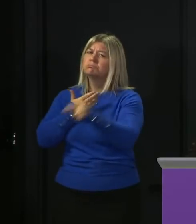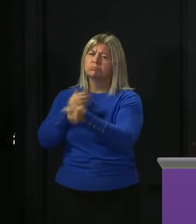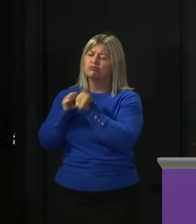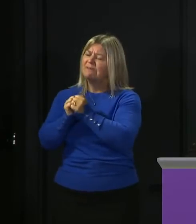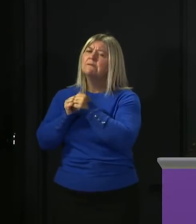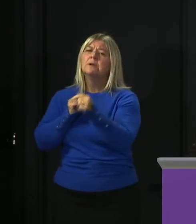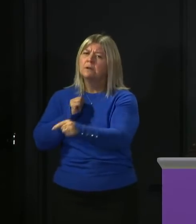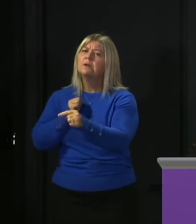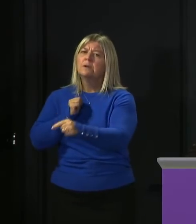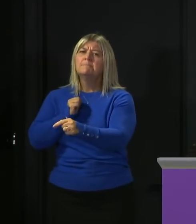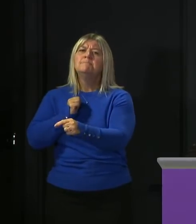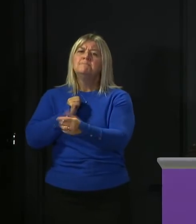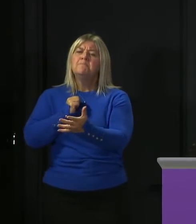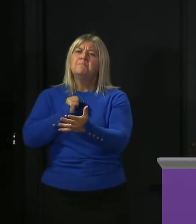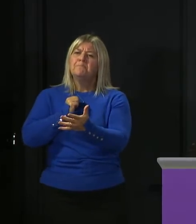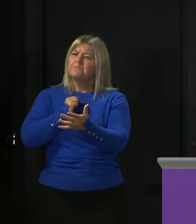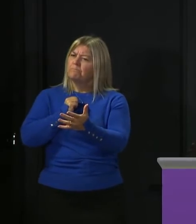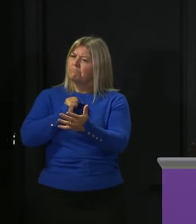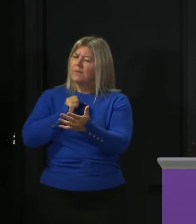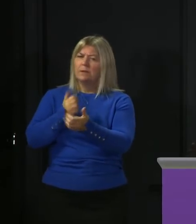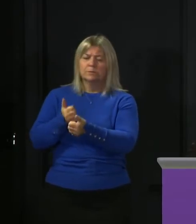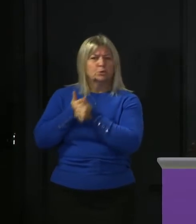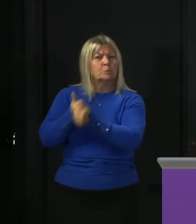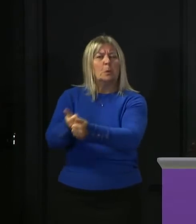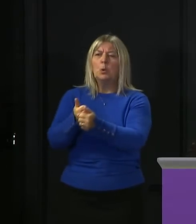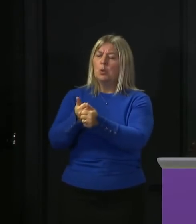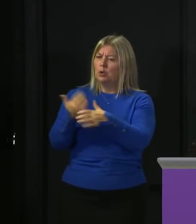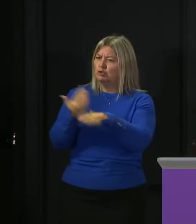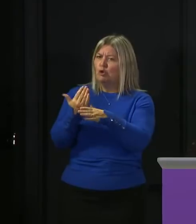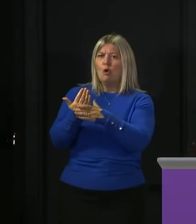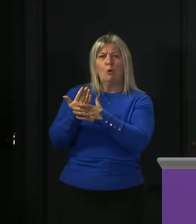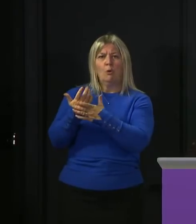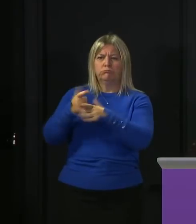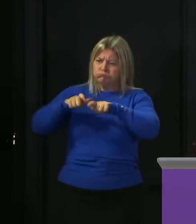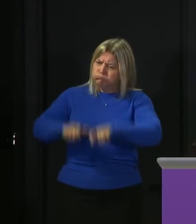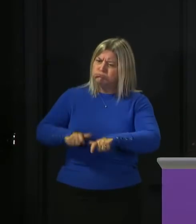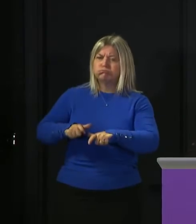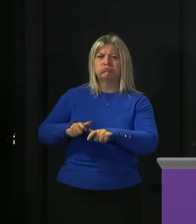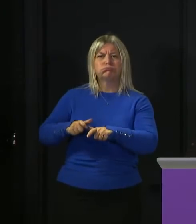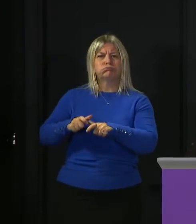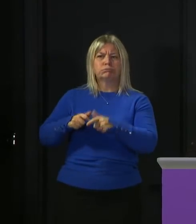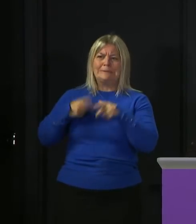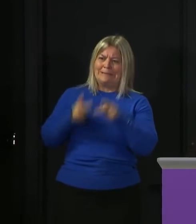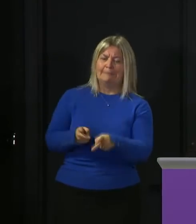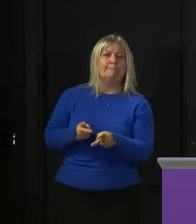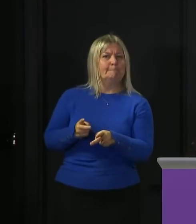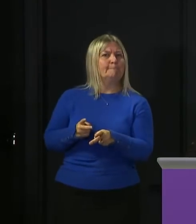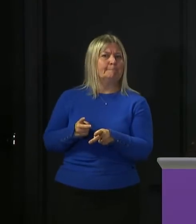welcomed and hugely supported the job retention scheme. The replacement for that, while as I say